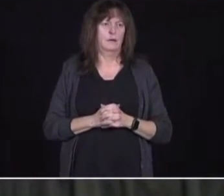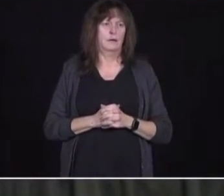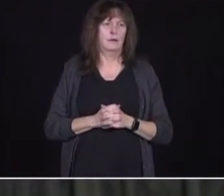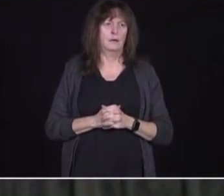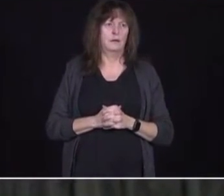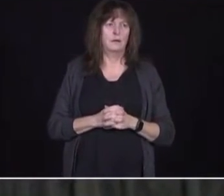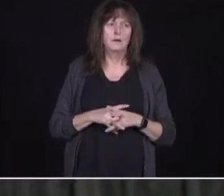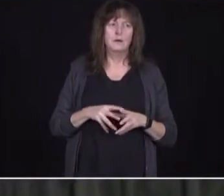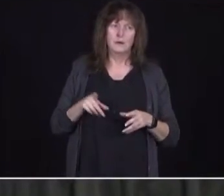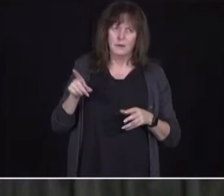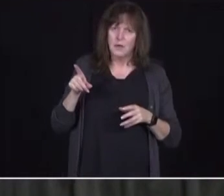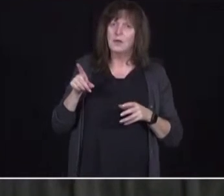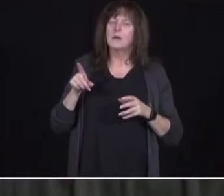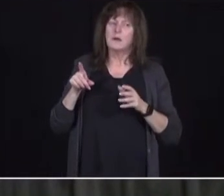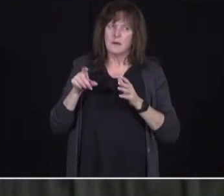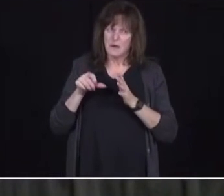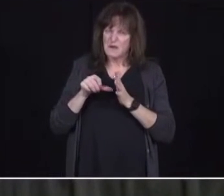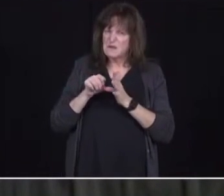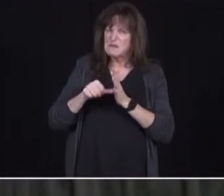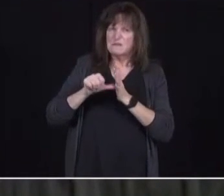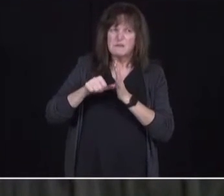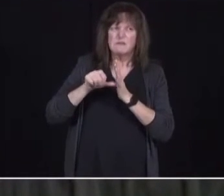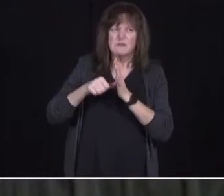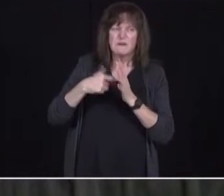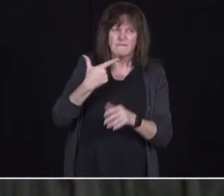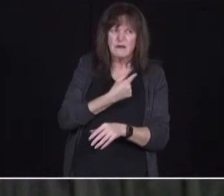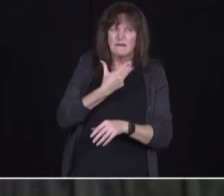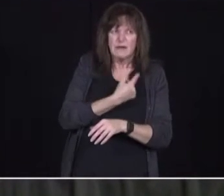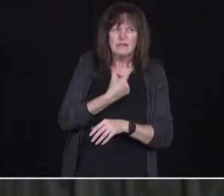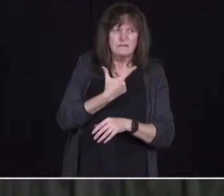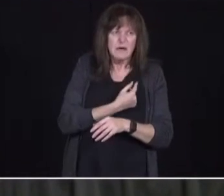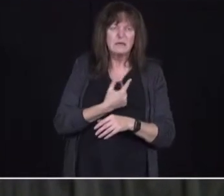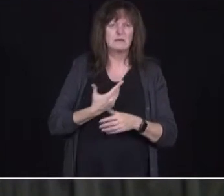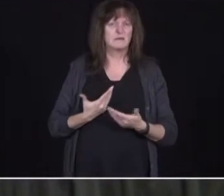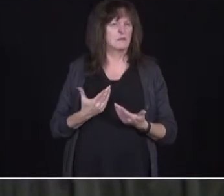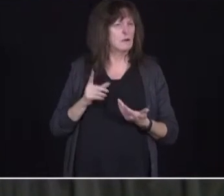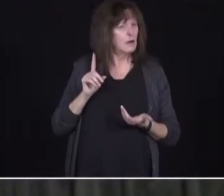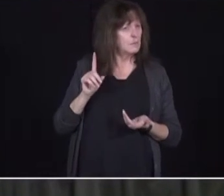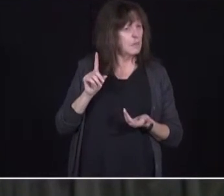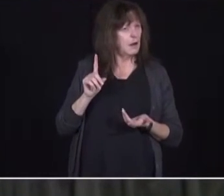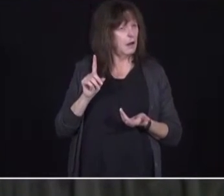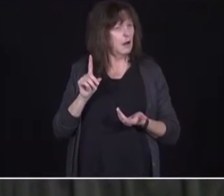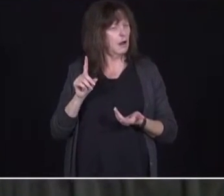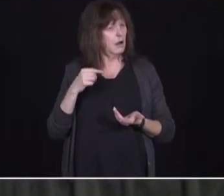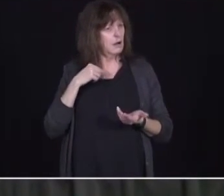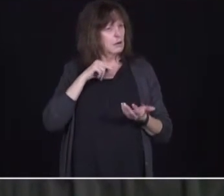Premier you with putting a big emphasis on vaccination. But I'm wondering, having looked at the